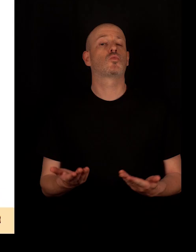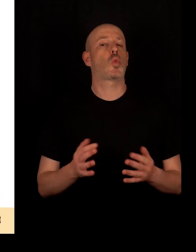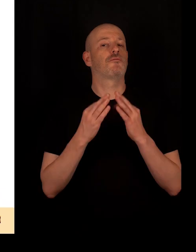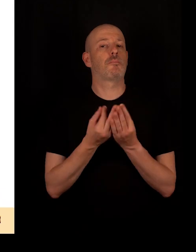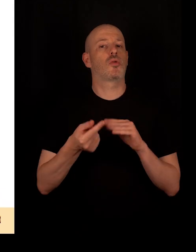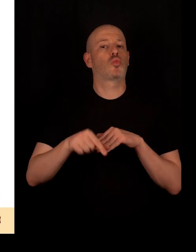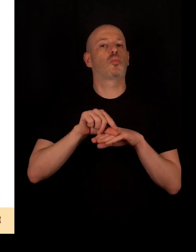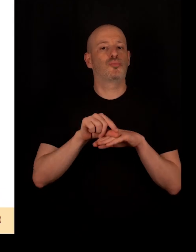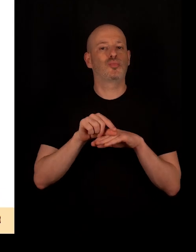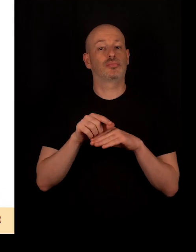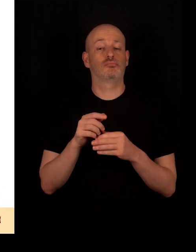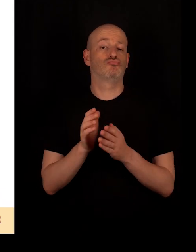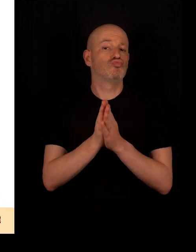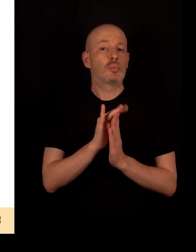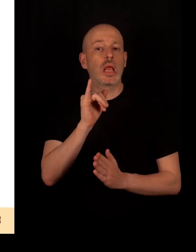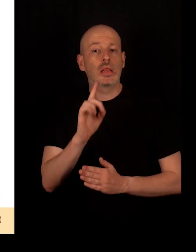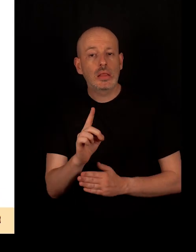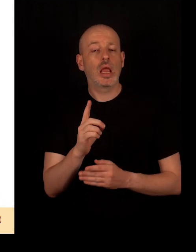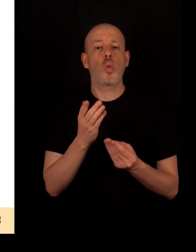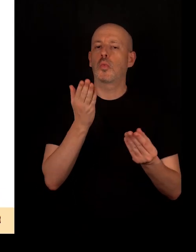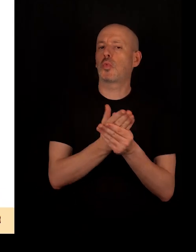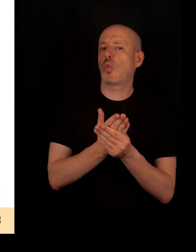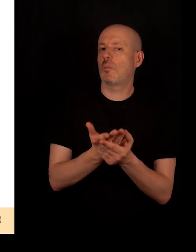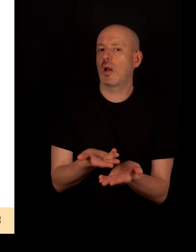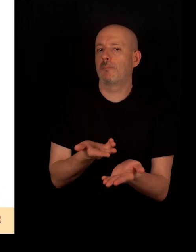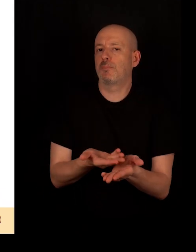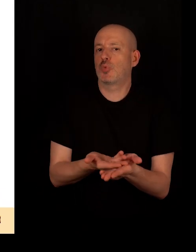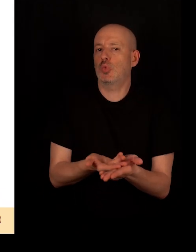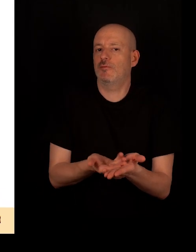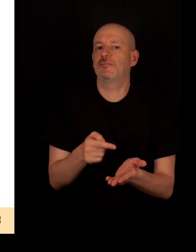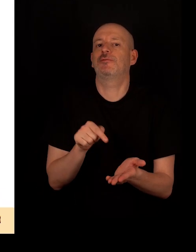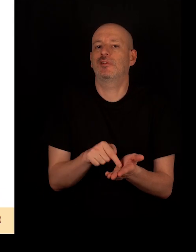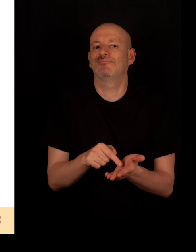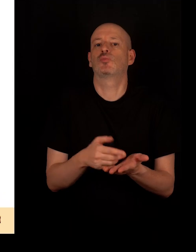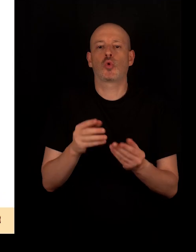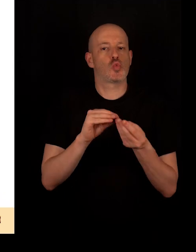Or for the family top-up, we request the ID or a document proving